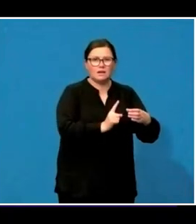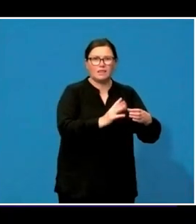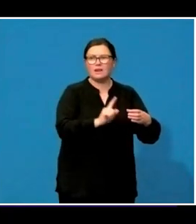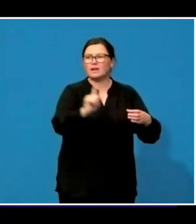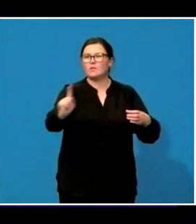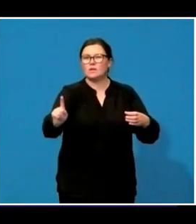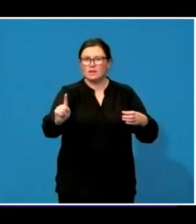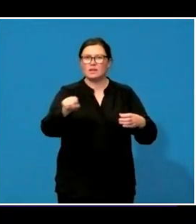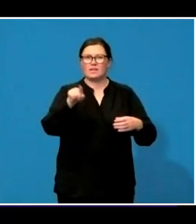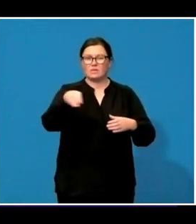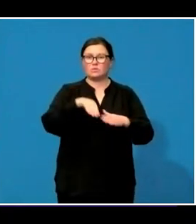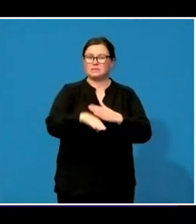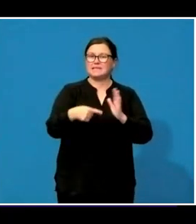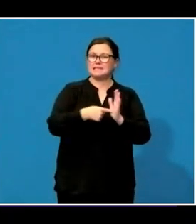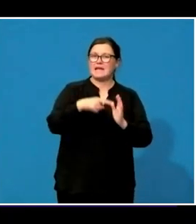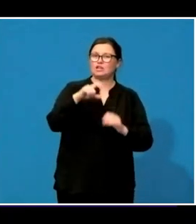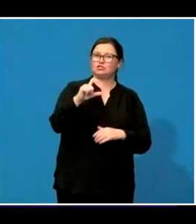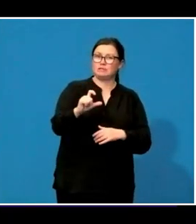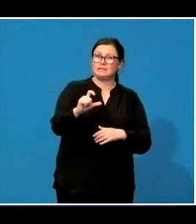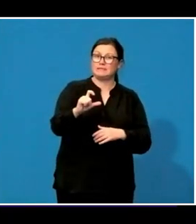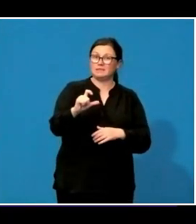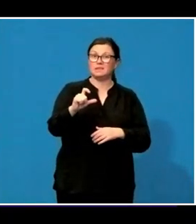And did that occur after the NDIA came to town, as you say?